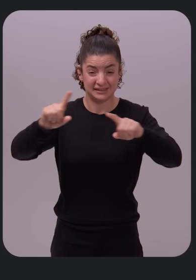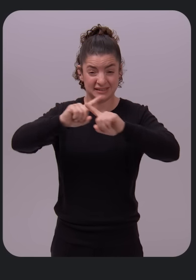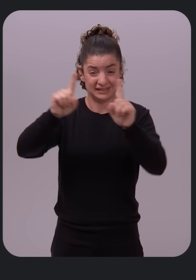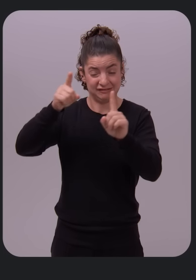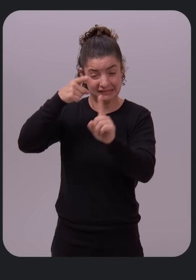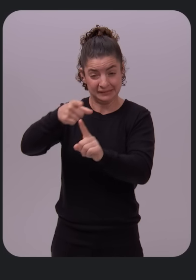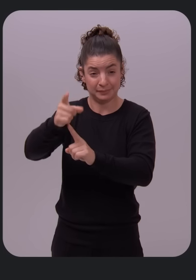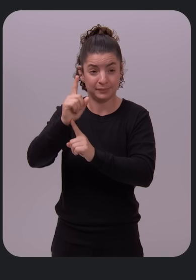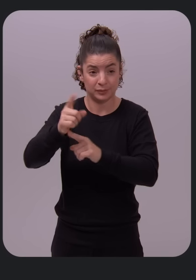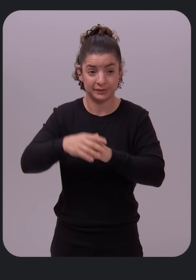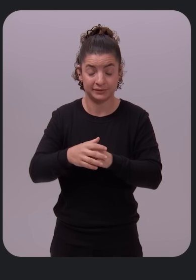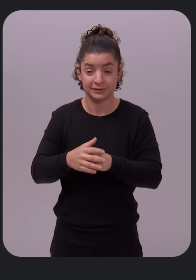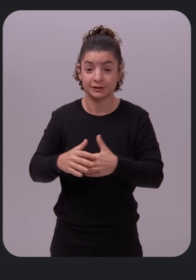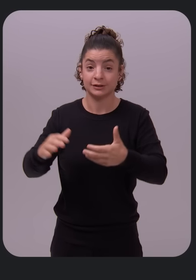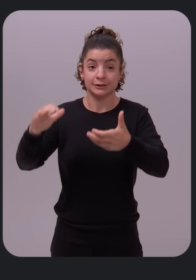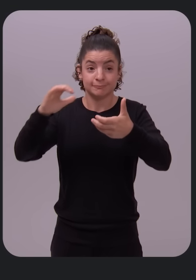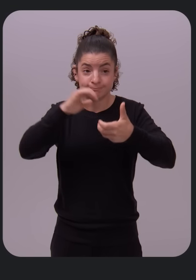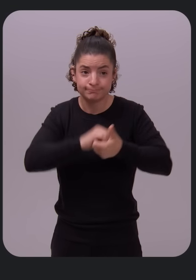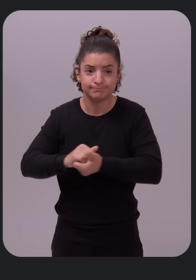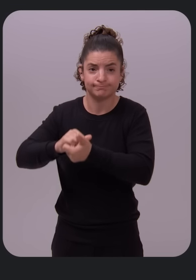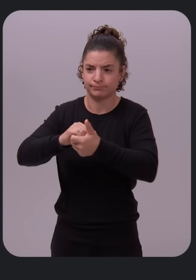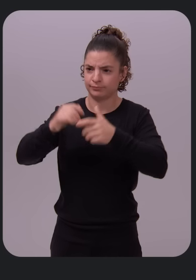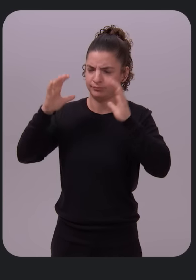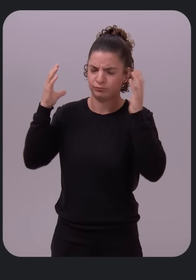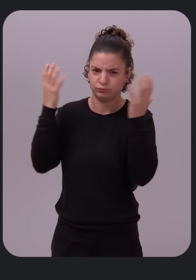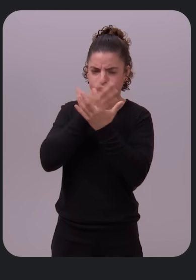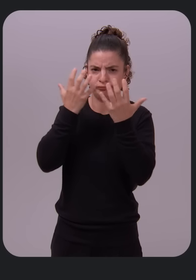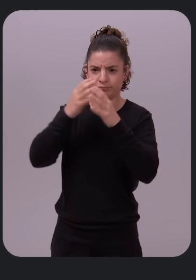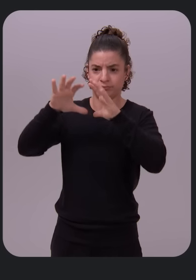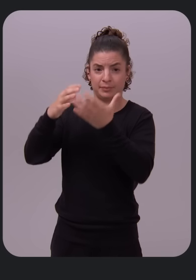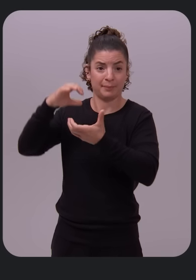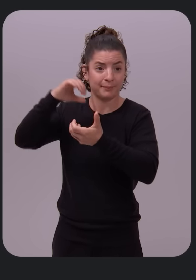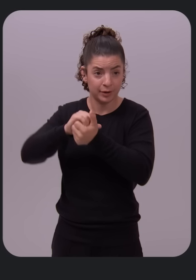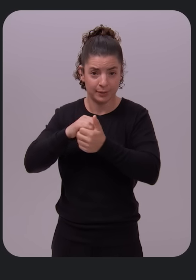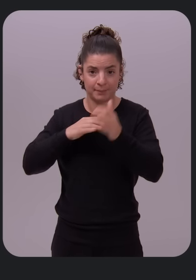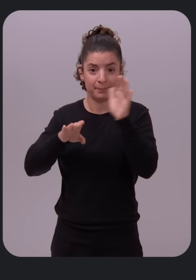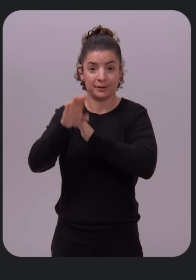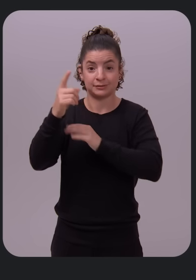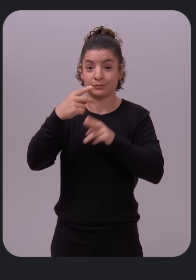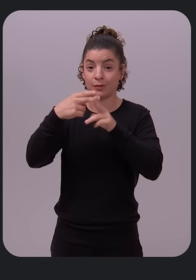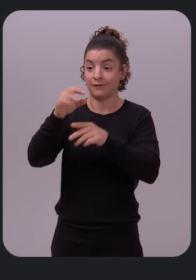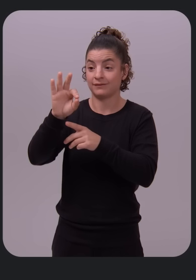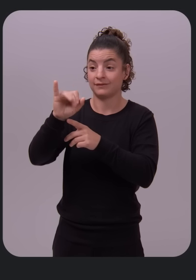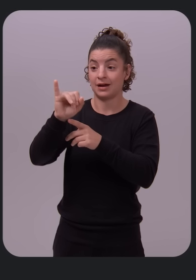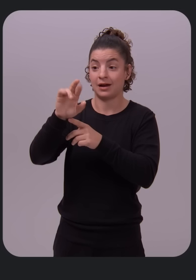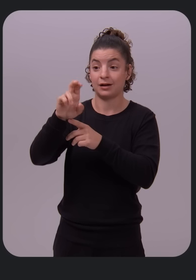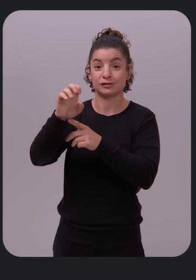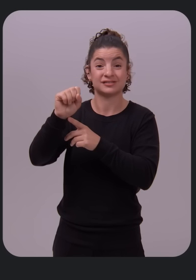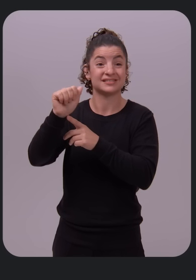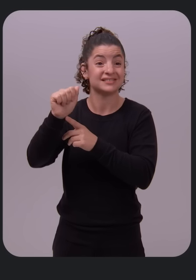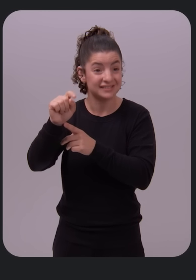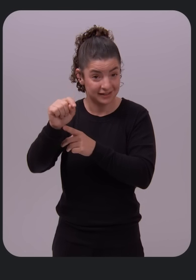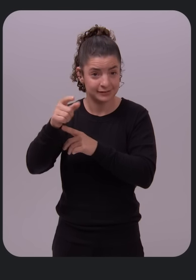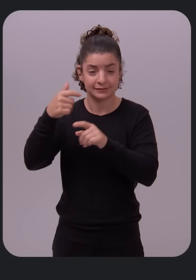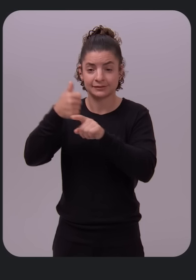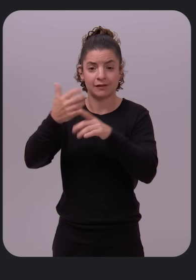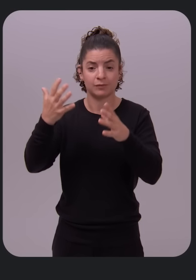Together with an amazing group of partners, we are building something called FireSat. It's a constellation of satellites